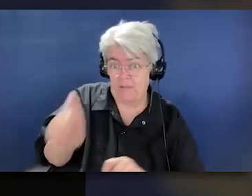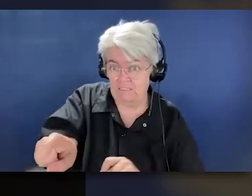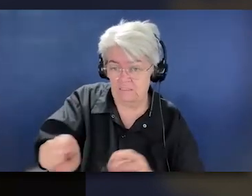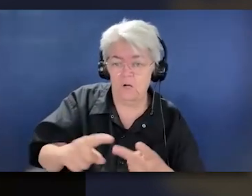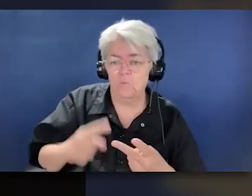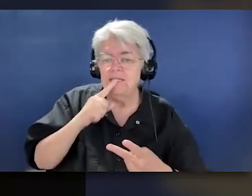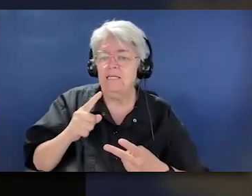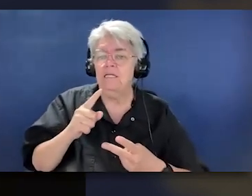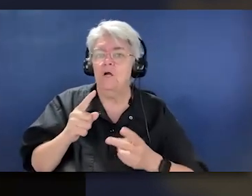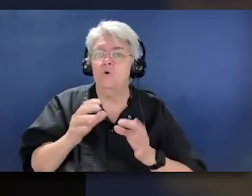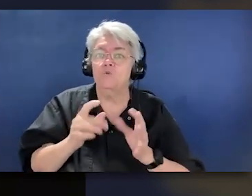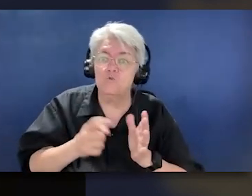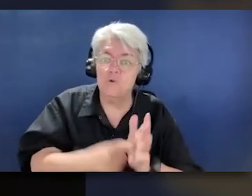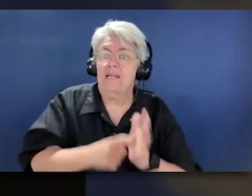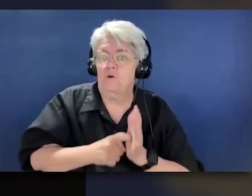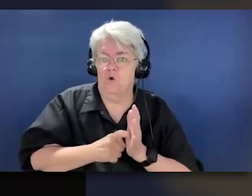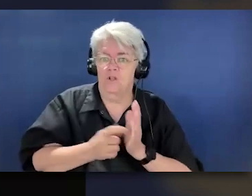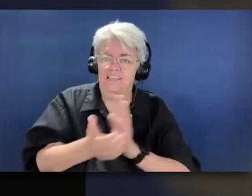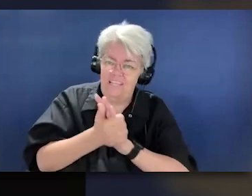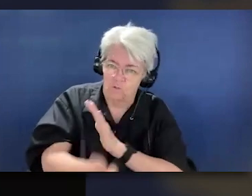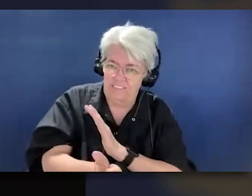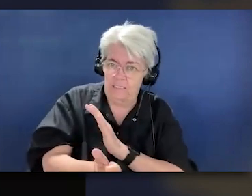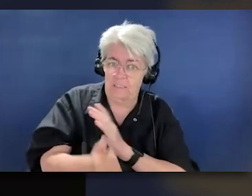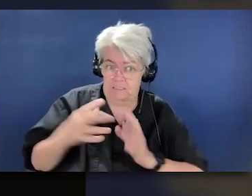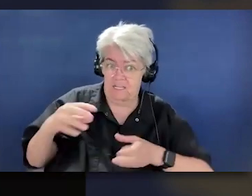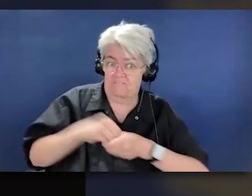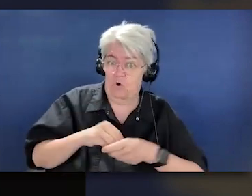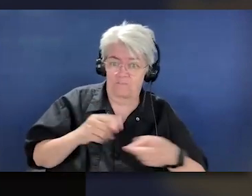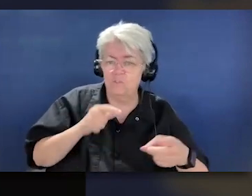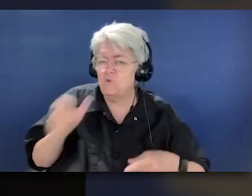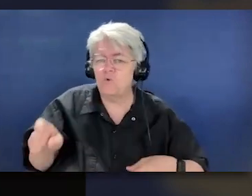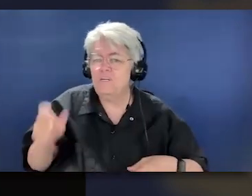You don’t need the knowledge, but you do need to know what kind of question you’re asking,